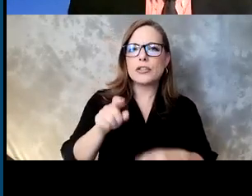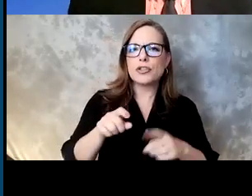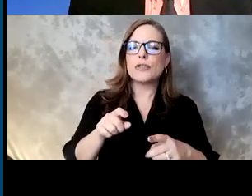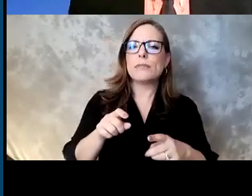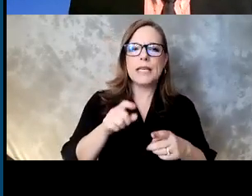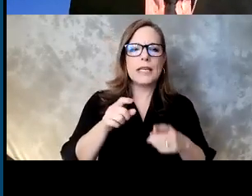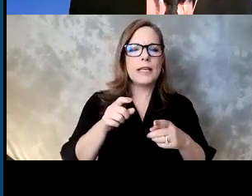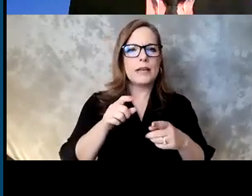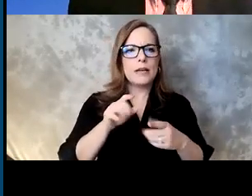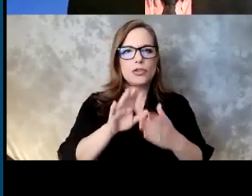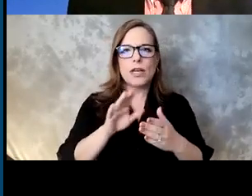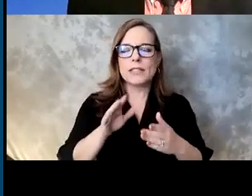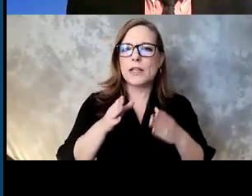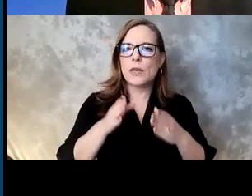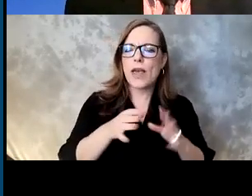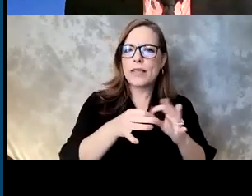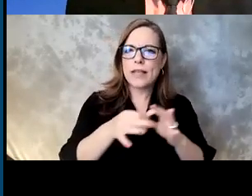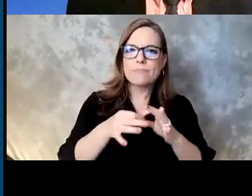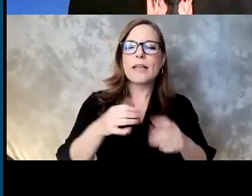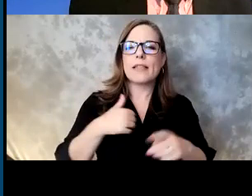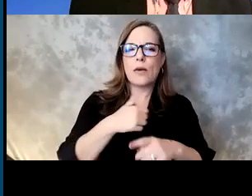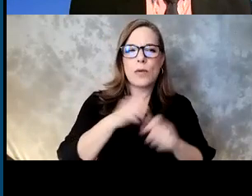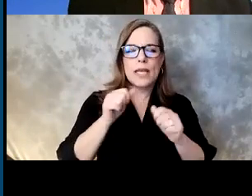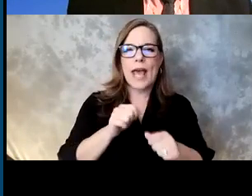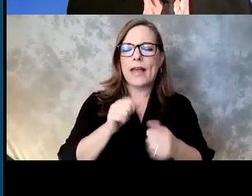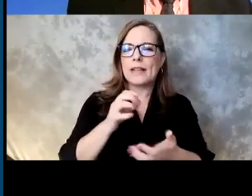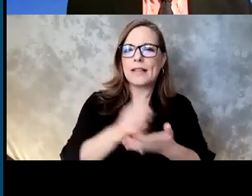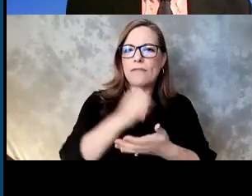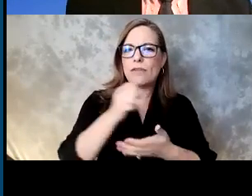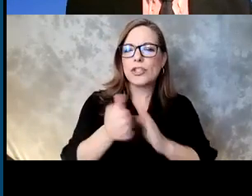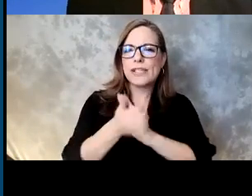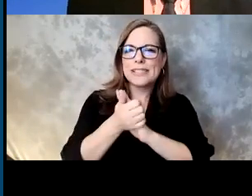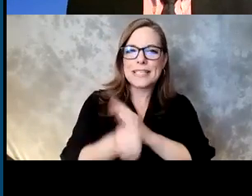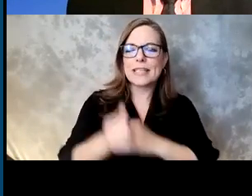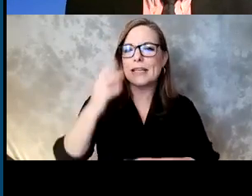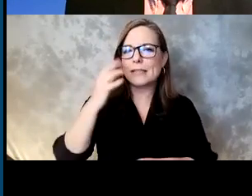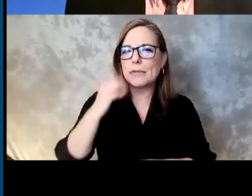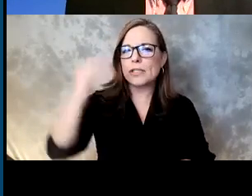you leverage the skills the knowledge and the experience of your internal and external